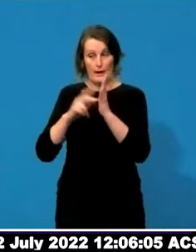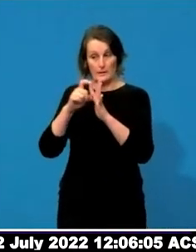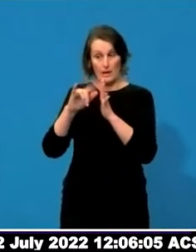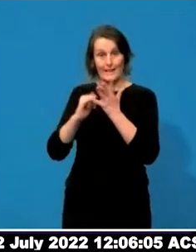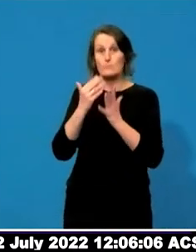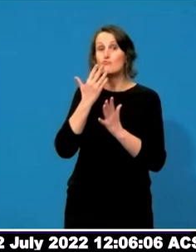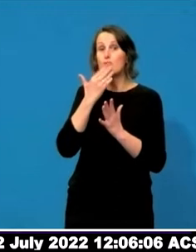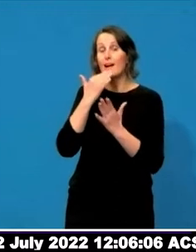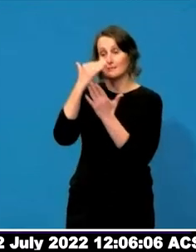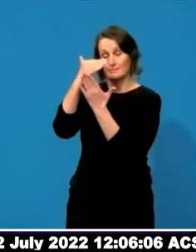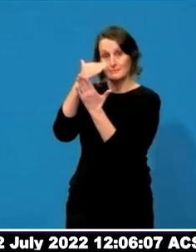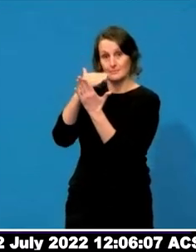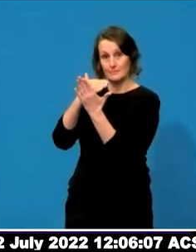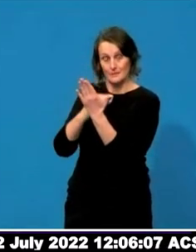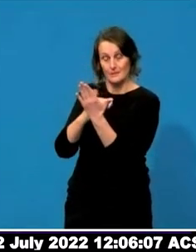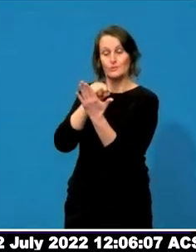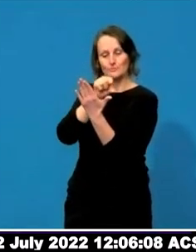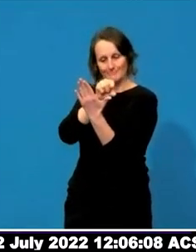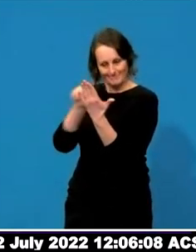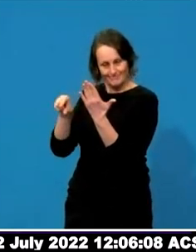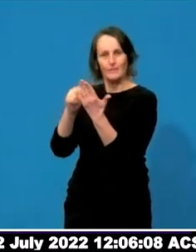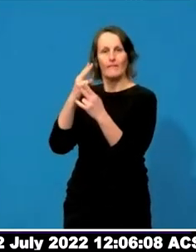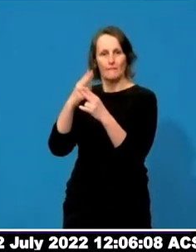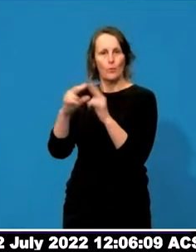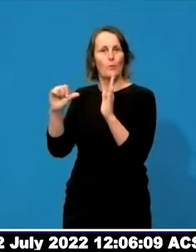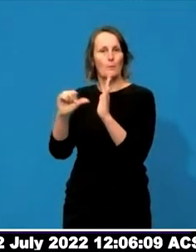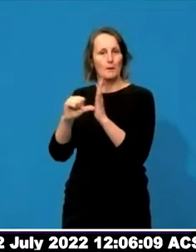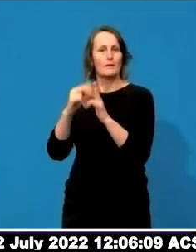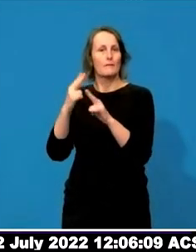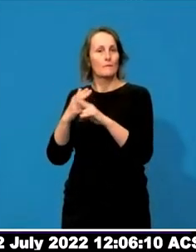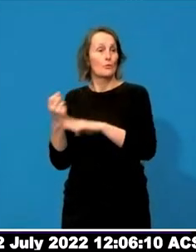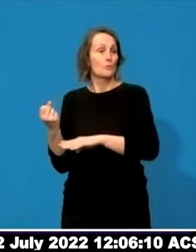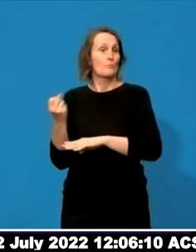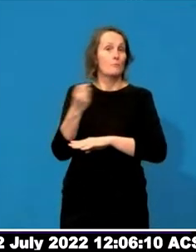and, secondly, the mechanics of how that might be incorporated within the NDIS?